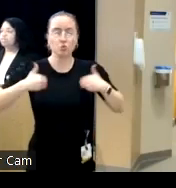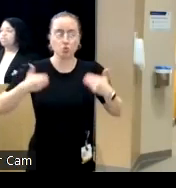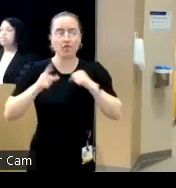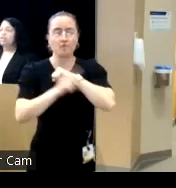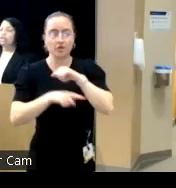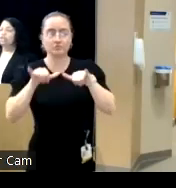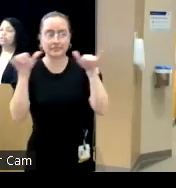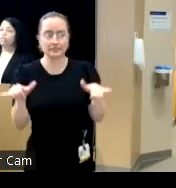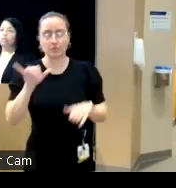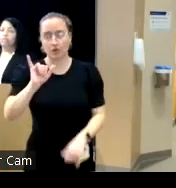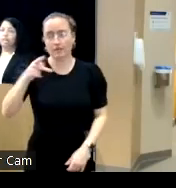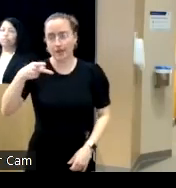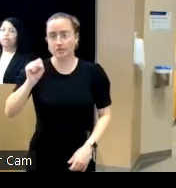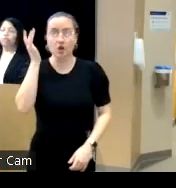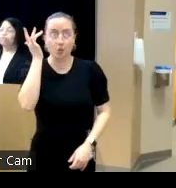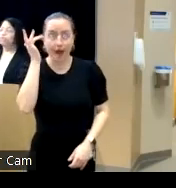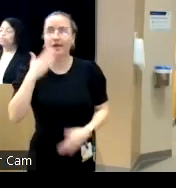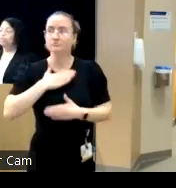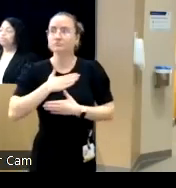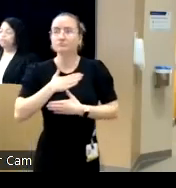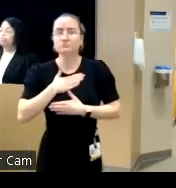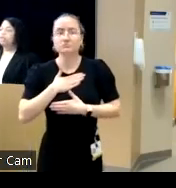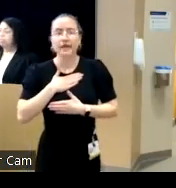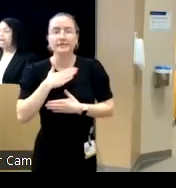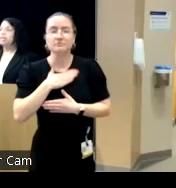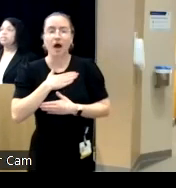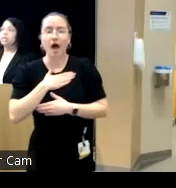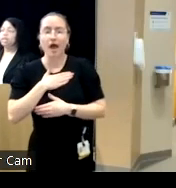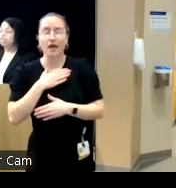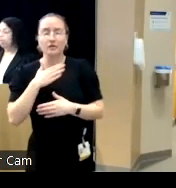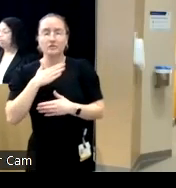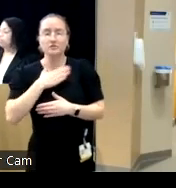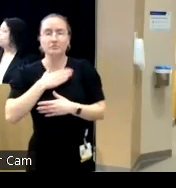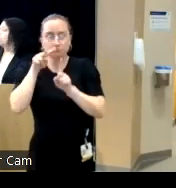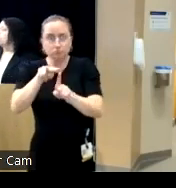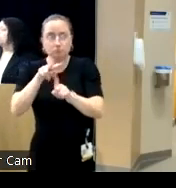my station to do everything in my power to reduce the stigma and the bias and the stereotyping